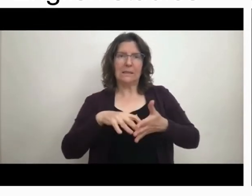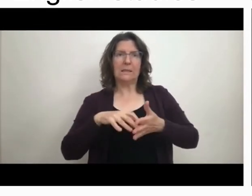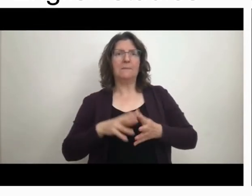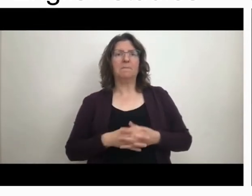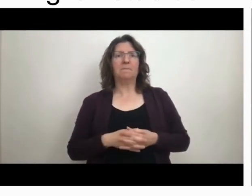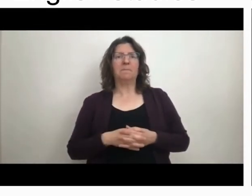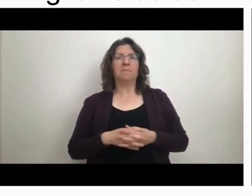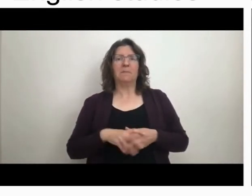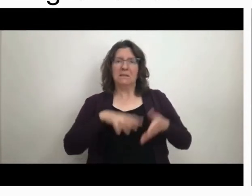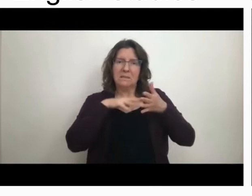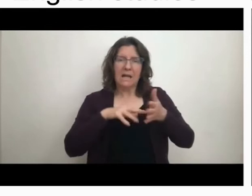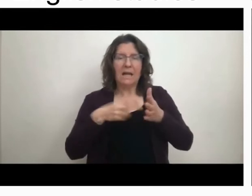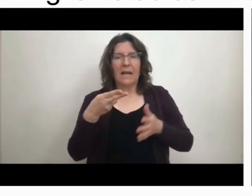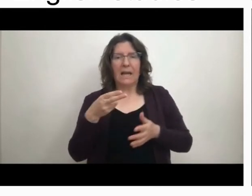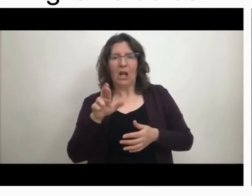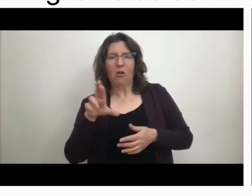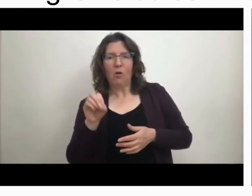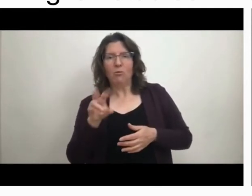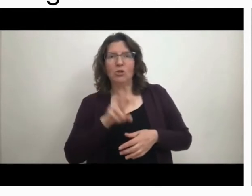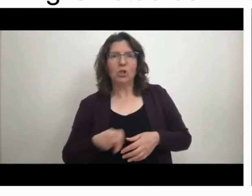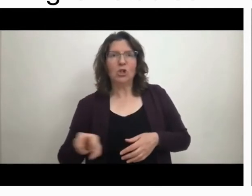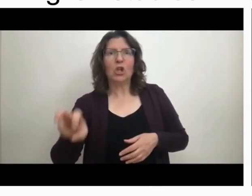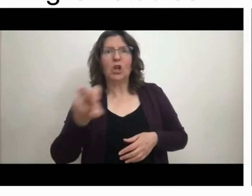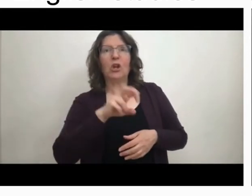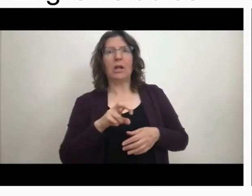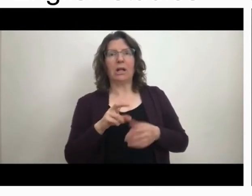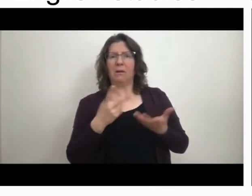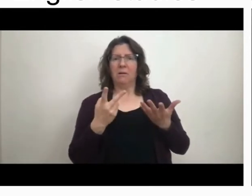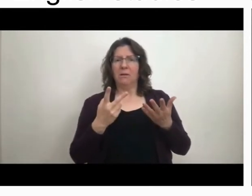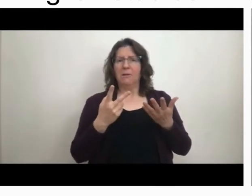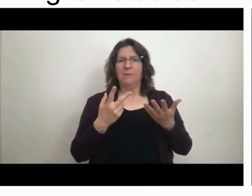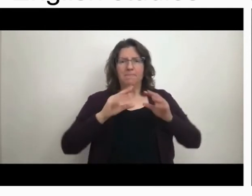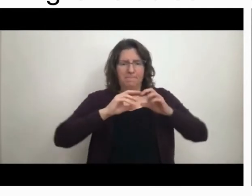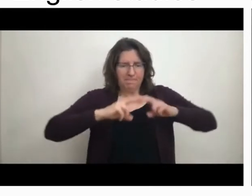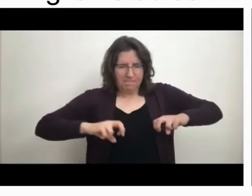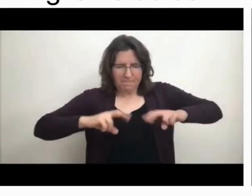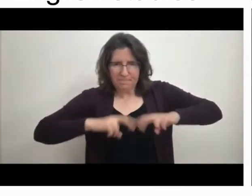In English we were studying archetypes and specifically the hero's journey.